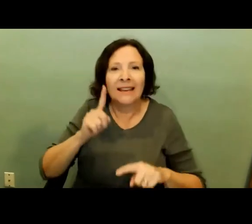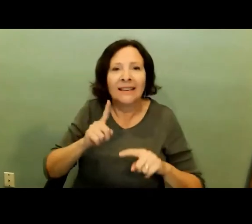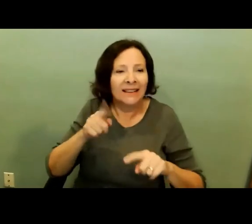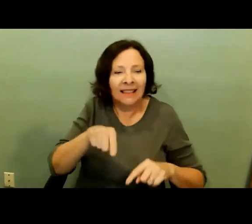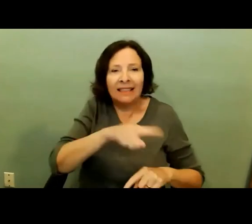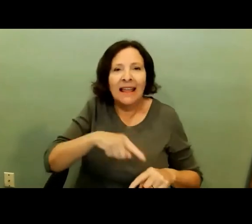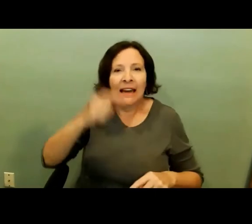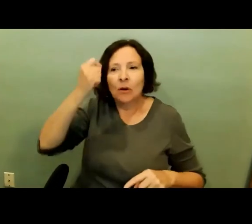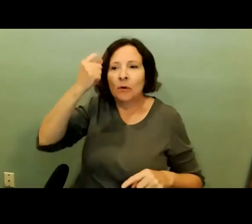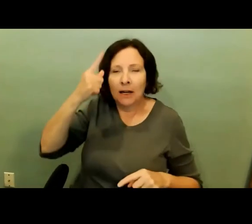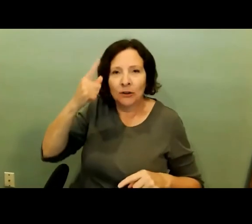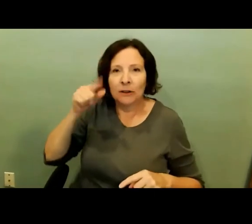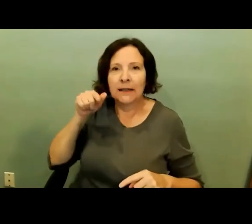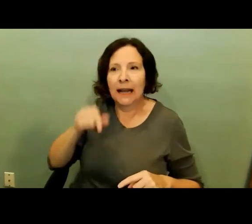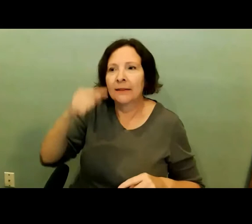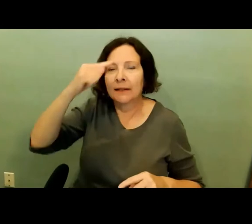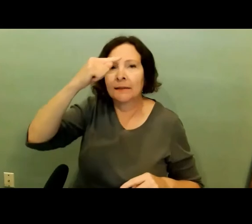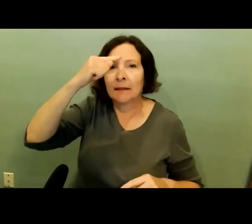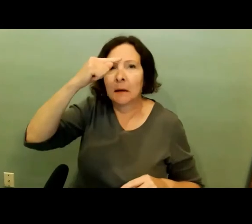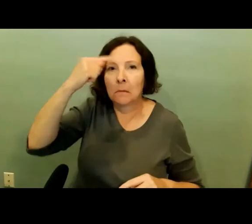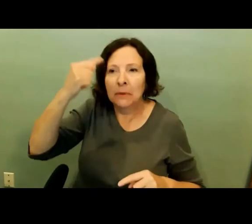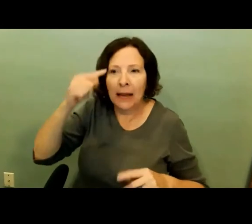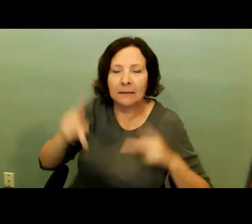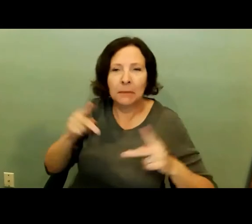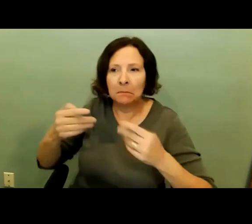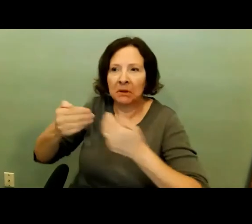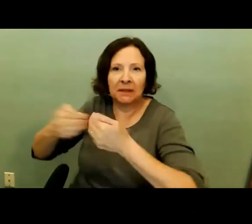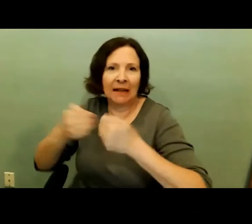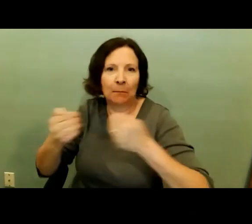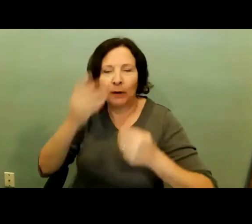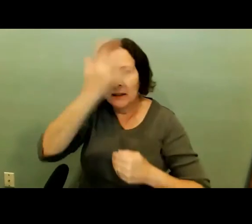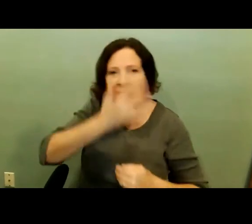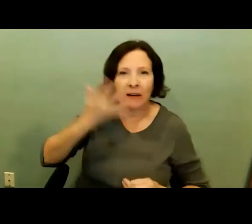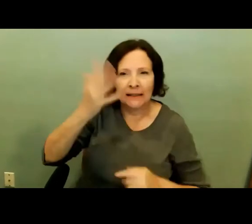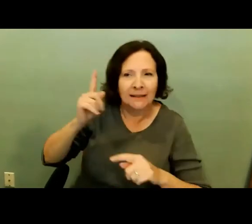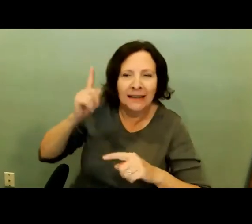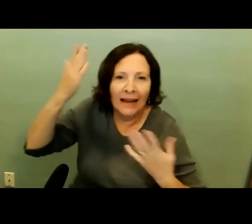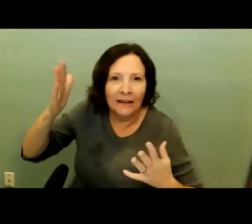to do the swim test for you. Sometimes that works because you're bringing the race card.